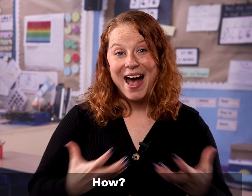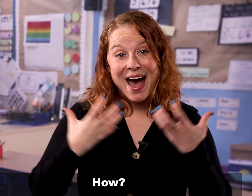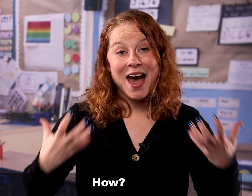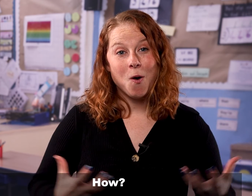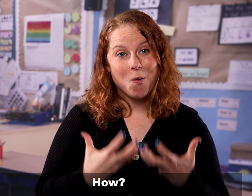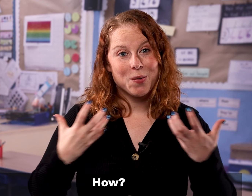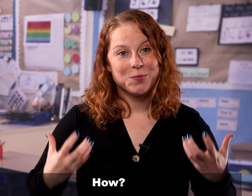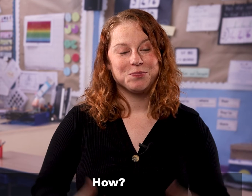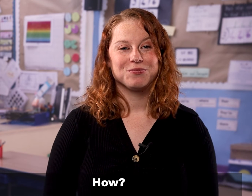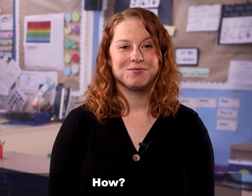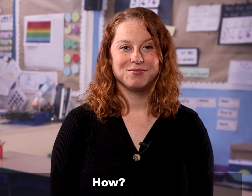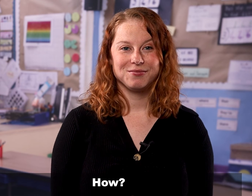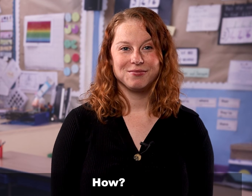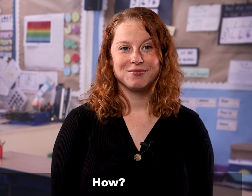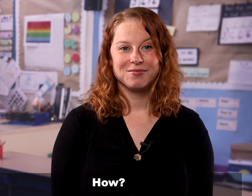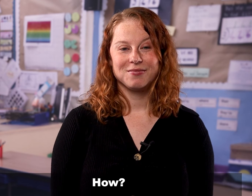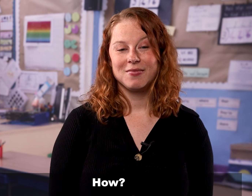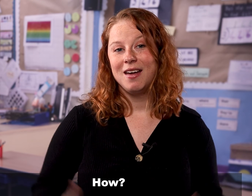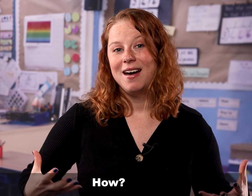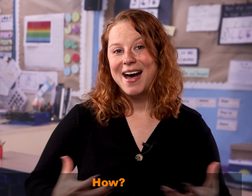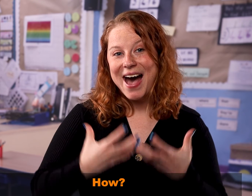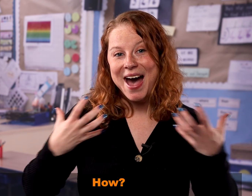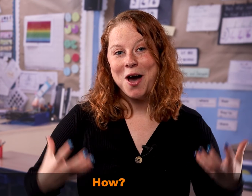How How